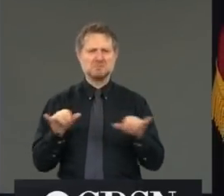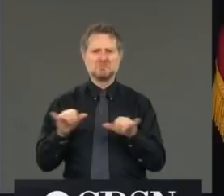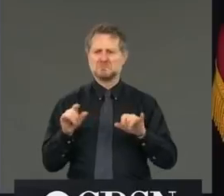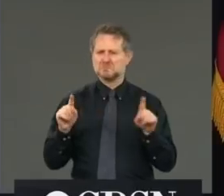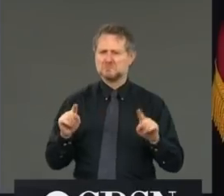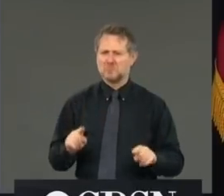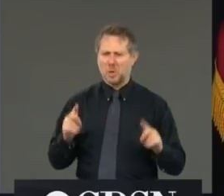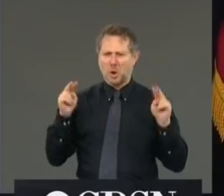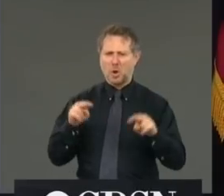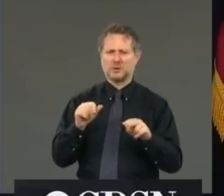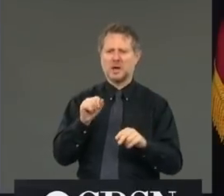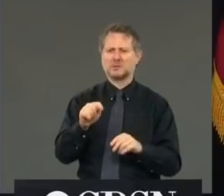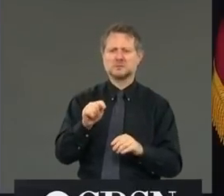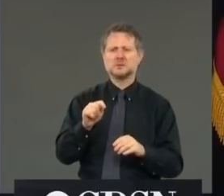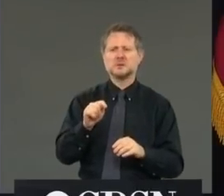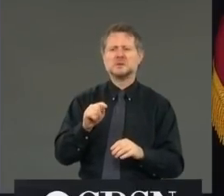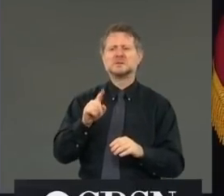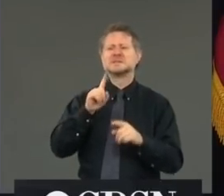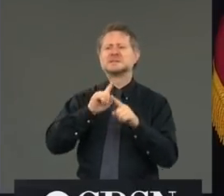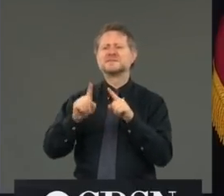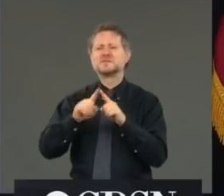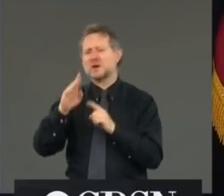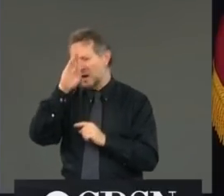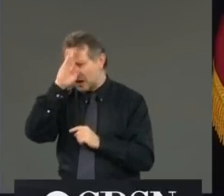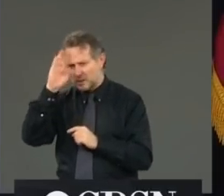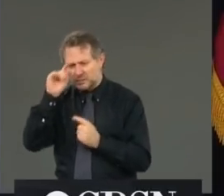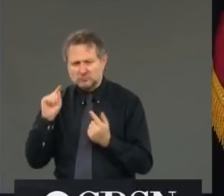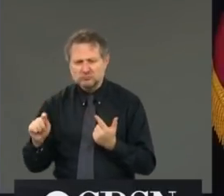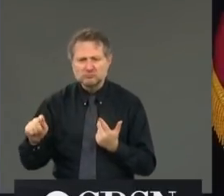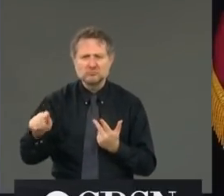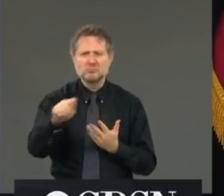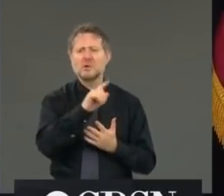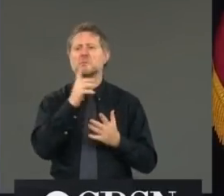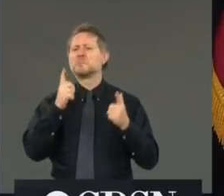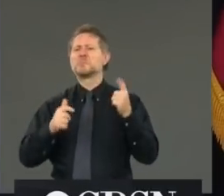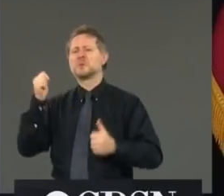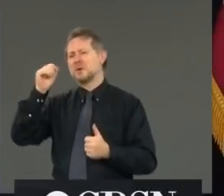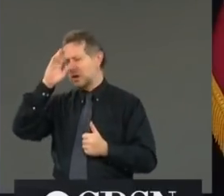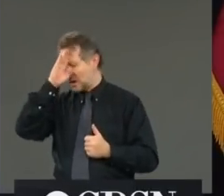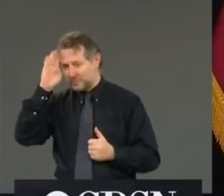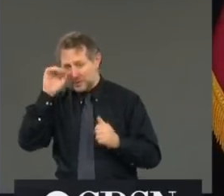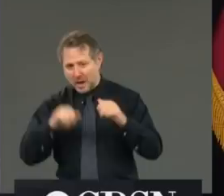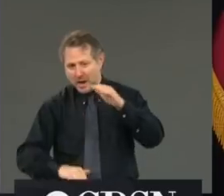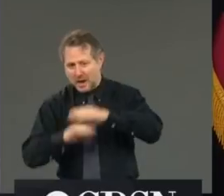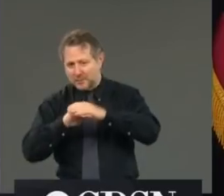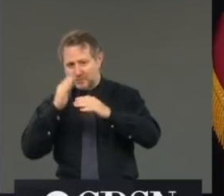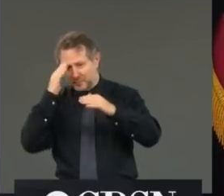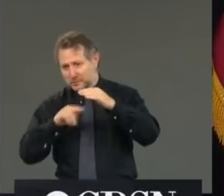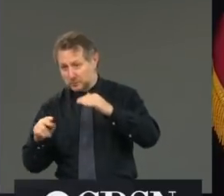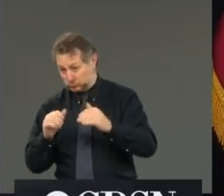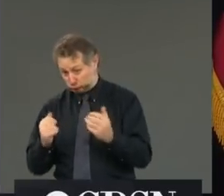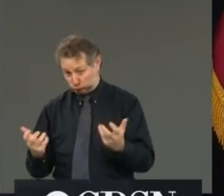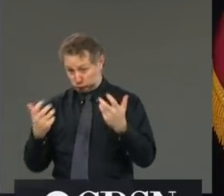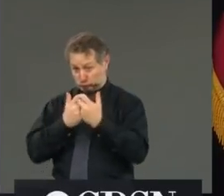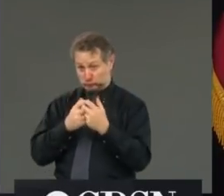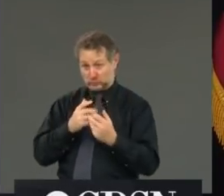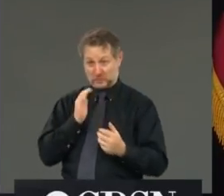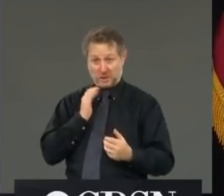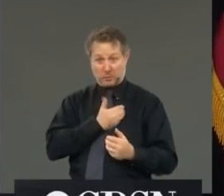AND IF WE HAD A SITUATION LIKE THAT, WE WOULD TALK. THE GOVERNOR'S POINT AND WHAT JIM WAS TRYING TO SAY THE INDICATORS ARE ALIGNED WITH ONE